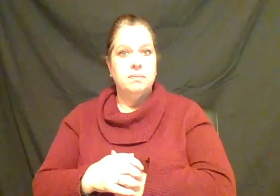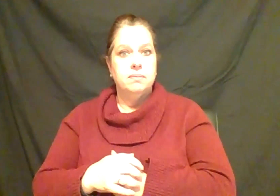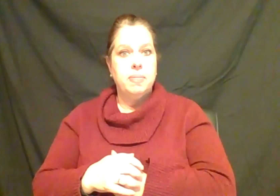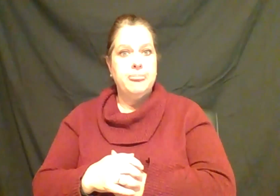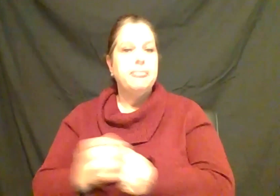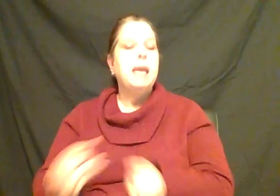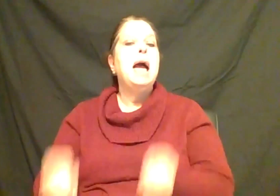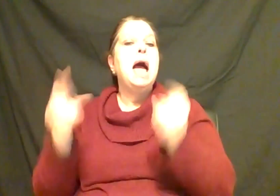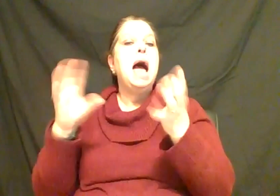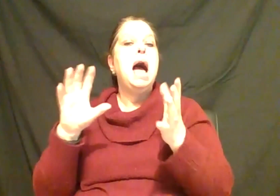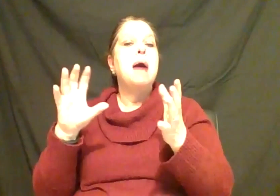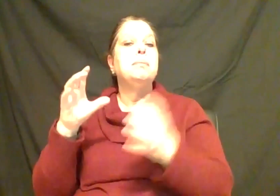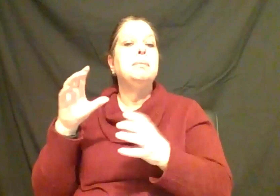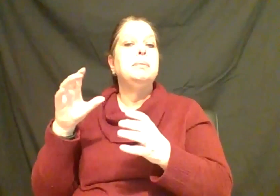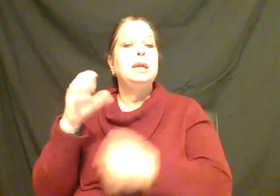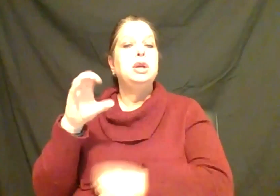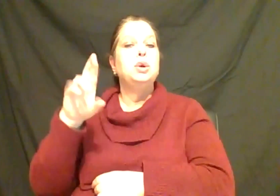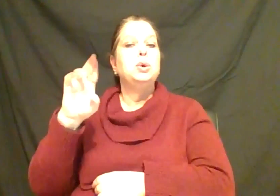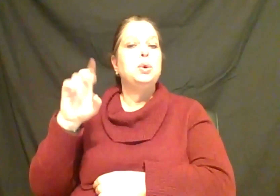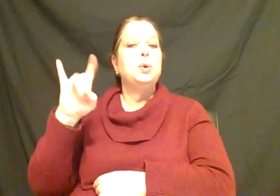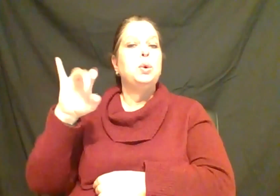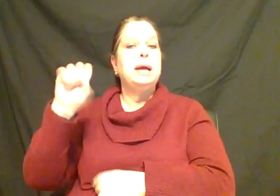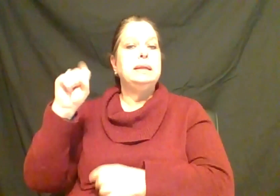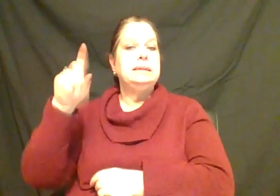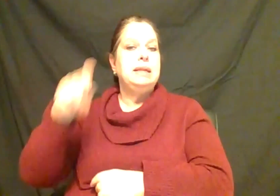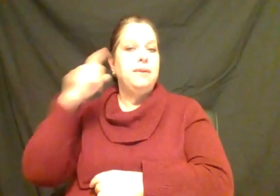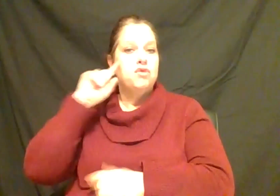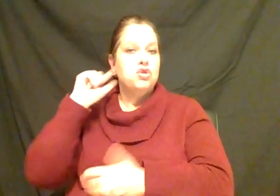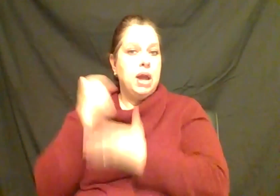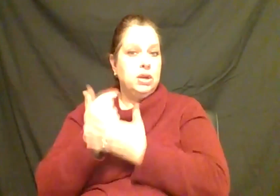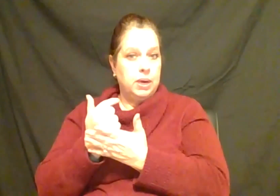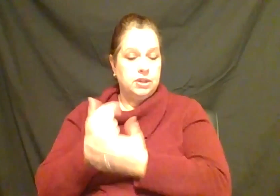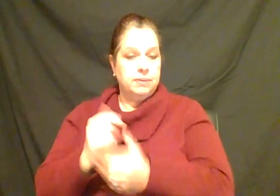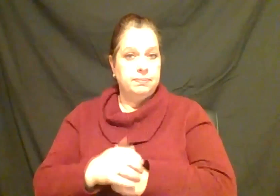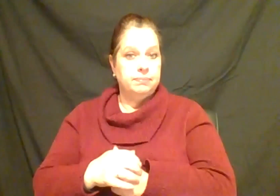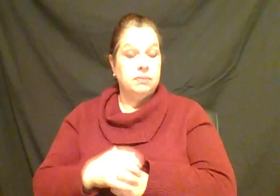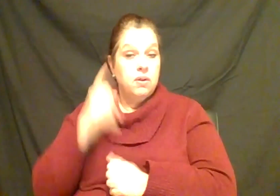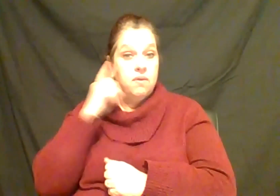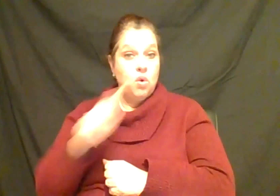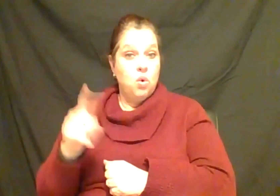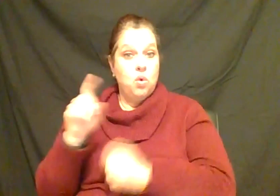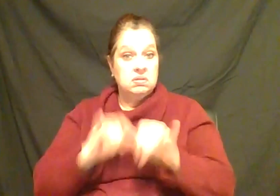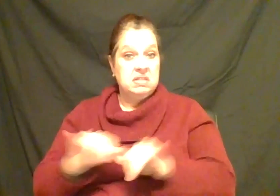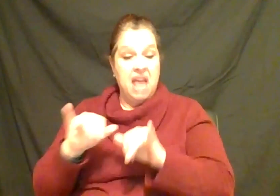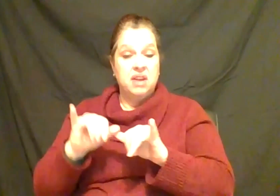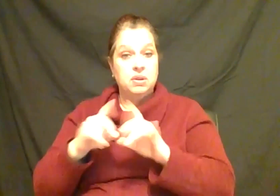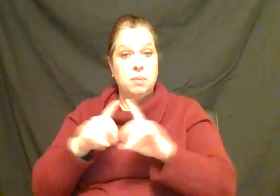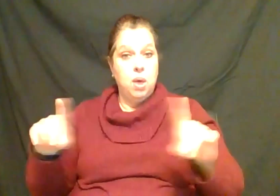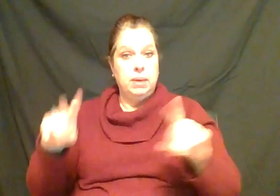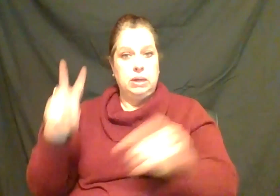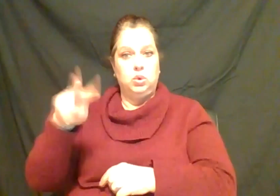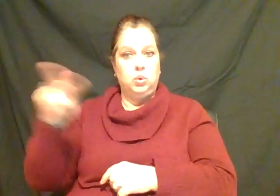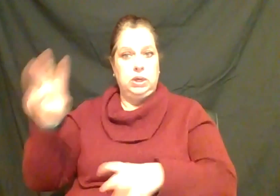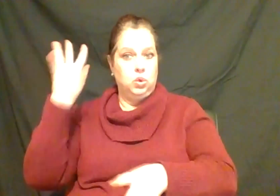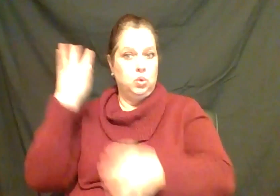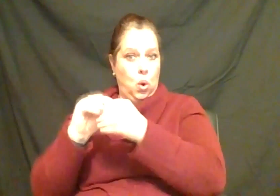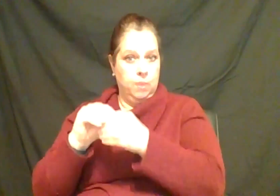credits are needed to graduate so for the standard diploma students need 22 total credits so sit in